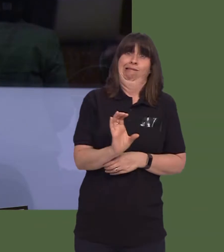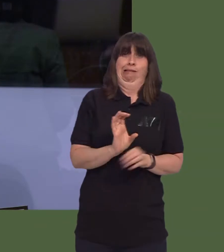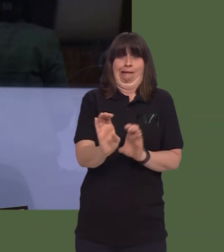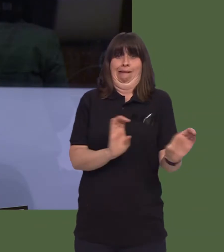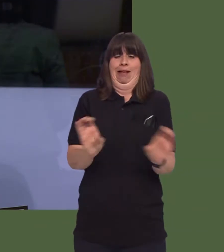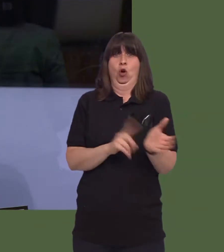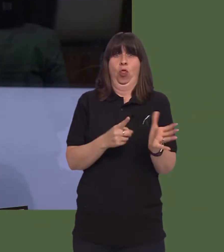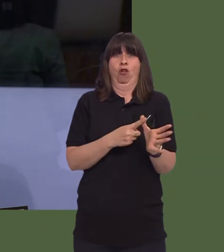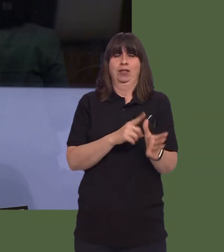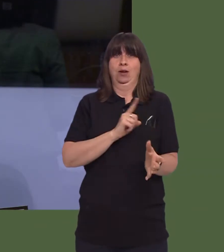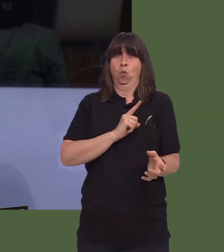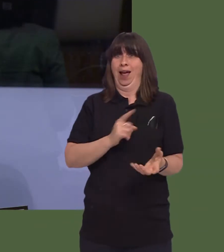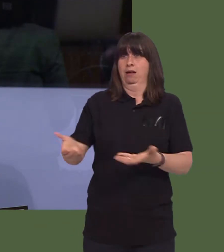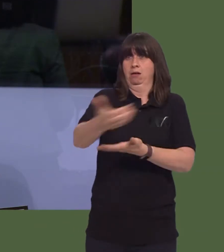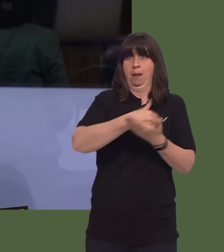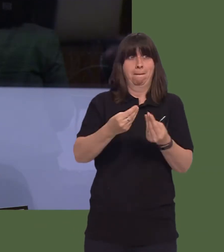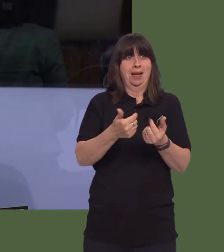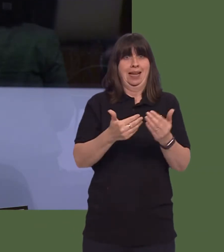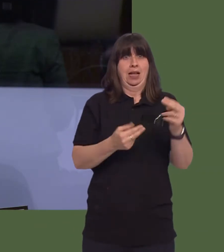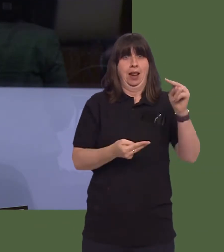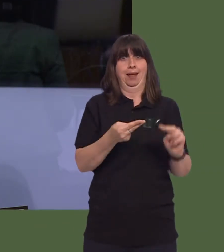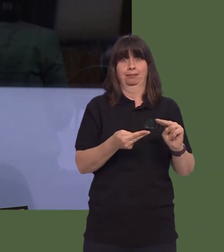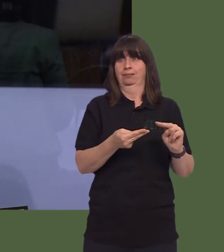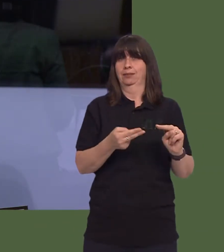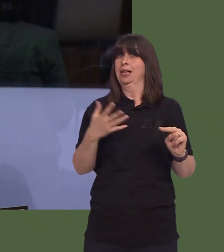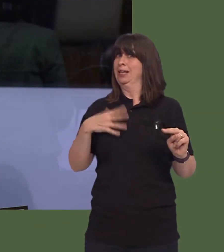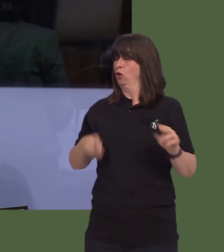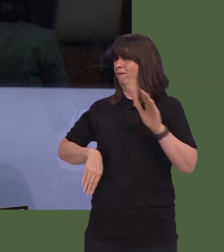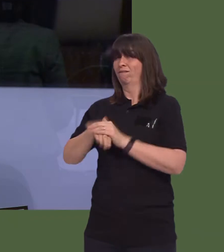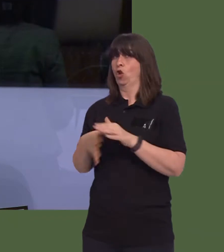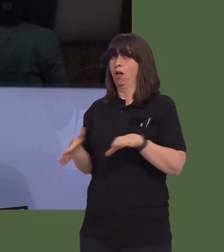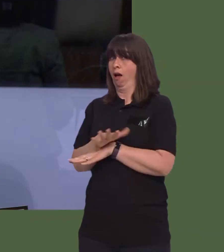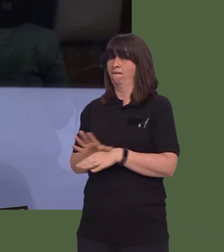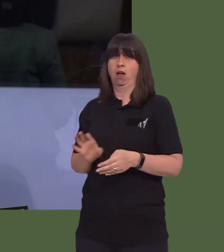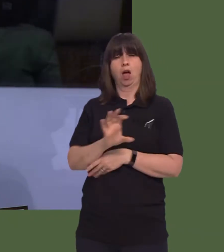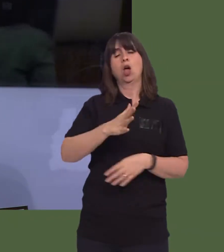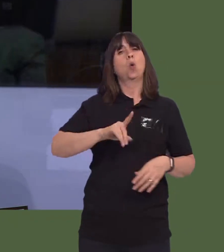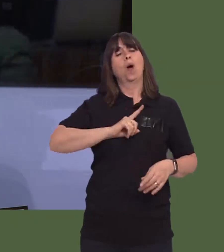here in Wales to provide a 100 per cent council tax exemption for young care leavers?